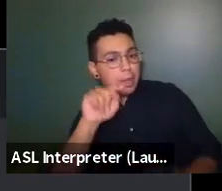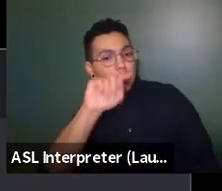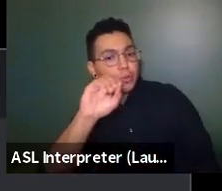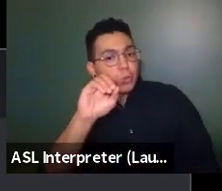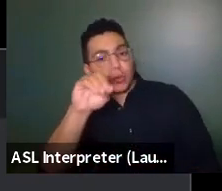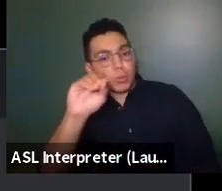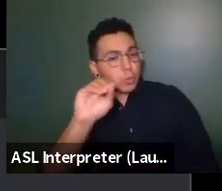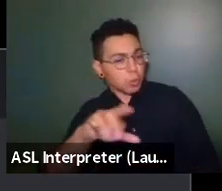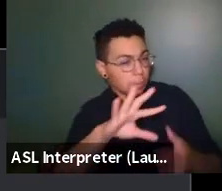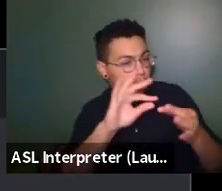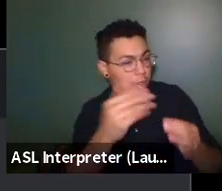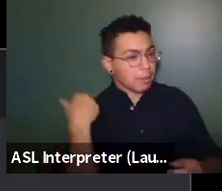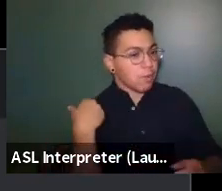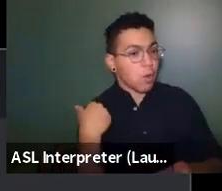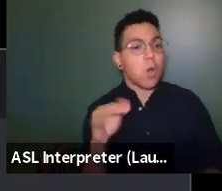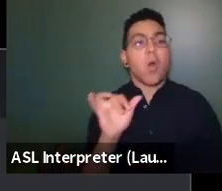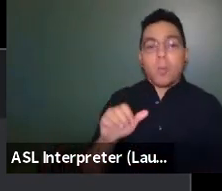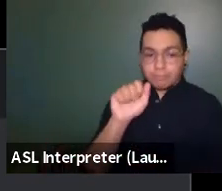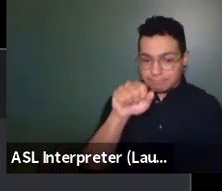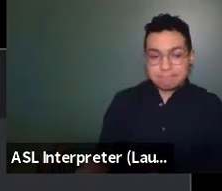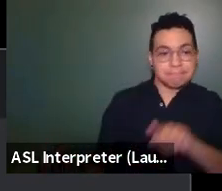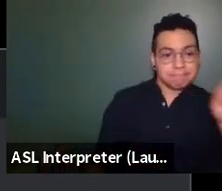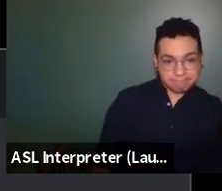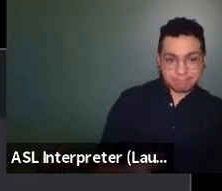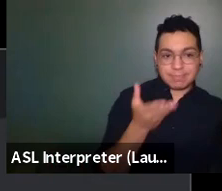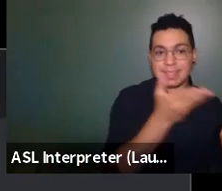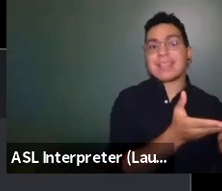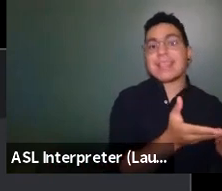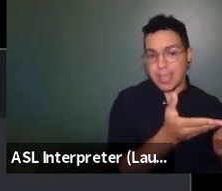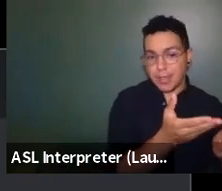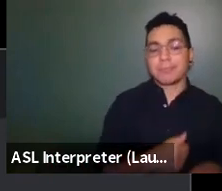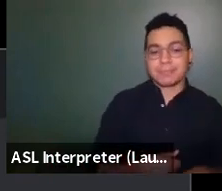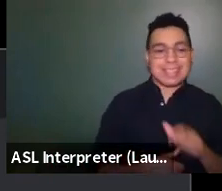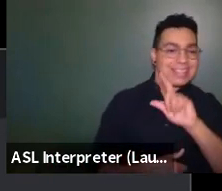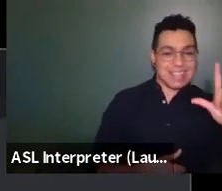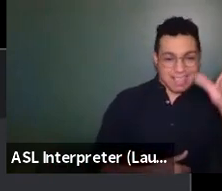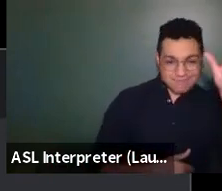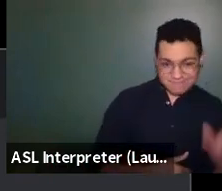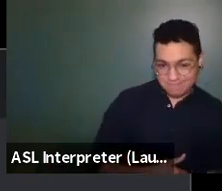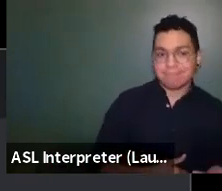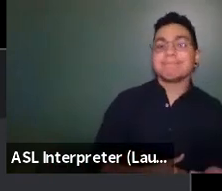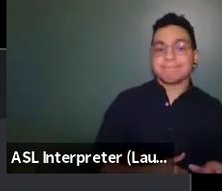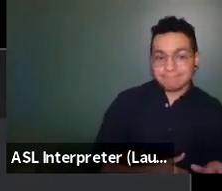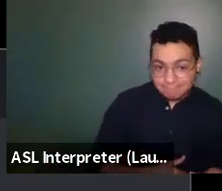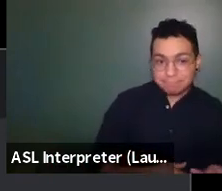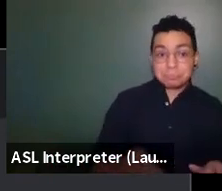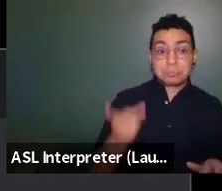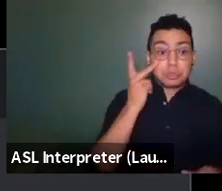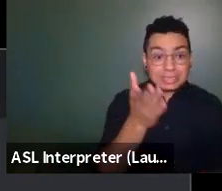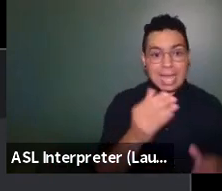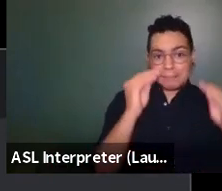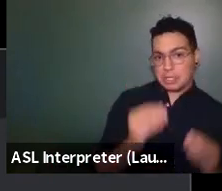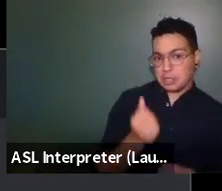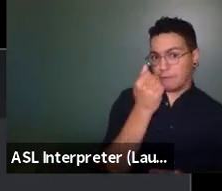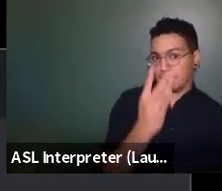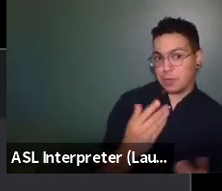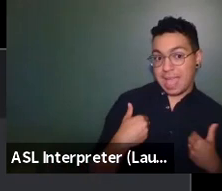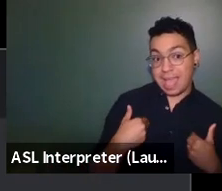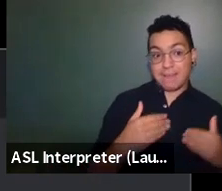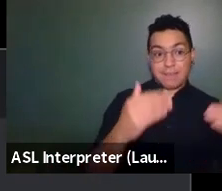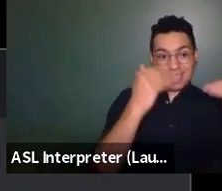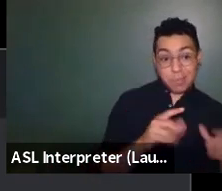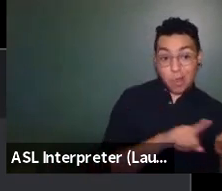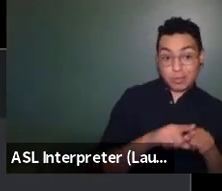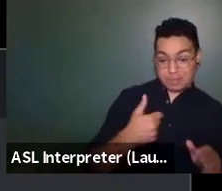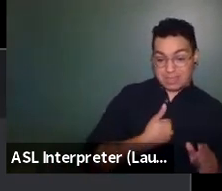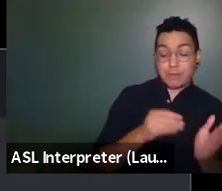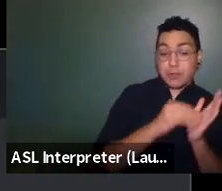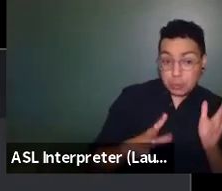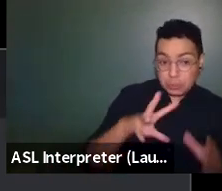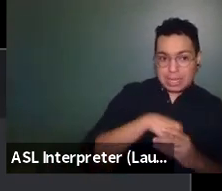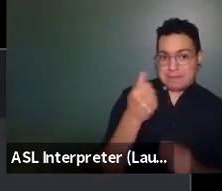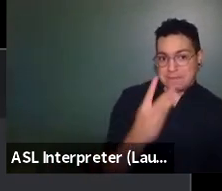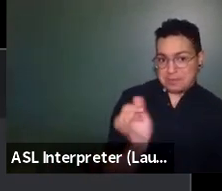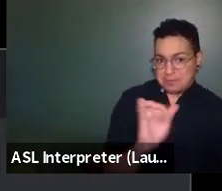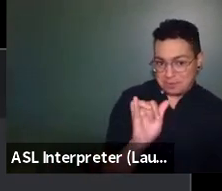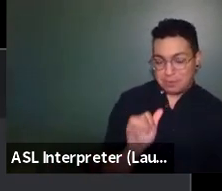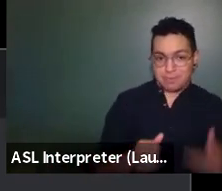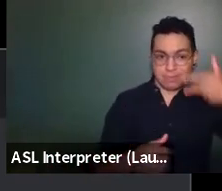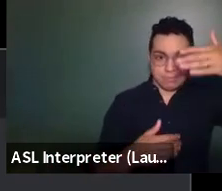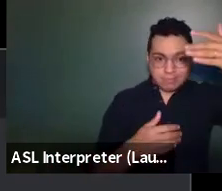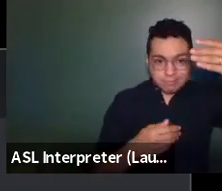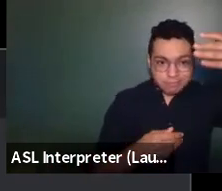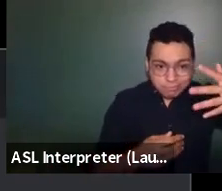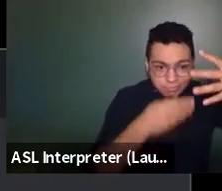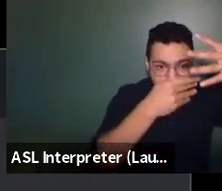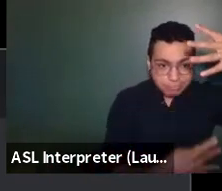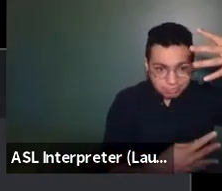ESD 112 - Katherine Livick: Oh, over here, so there, this is in this instance, you can see that I am teaching some classes and I'm also enrolled as a student in some classes. So this class is one that I'm a student. If I hit To Do